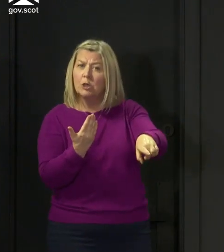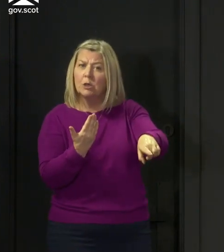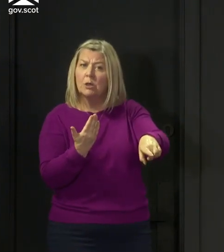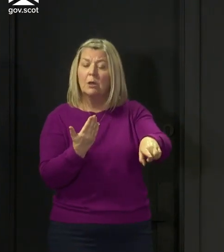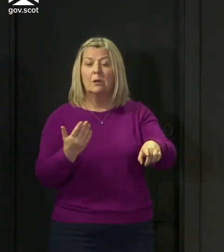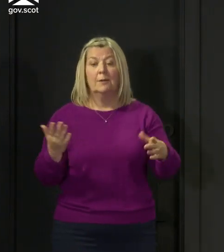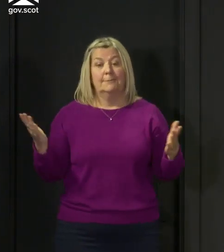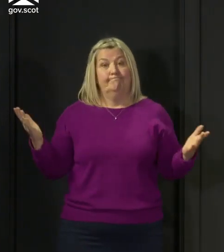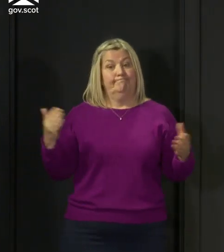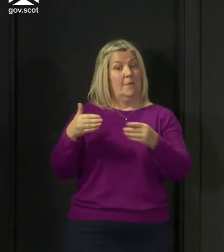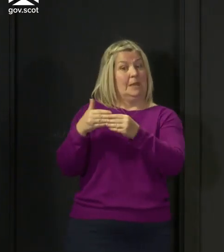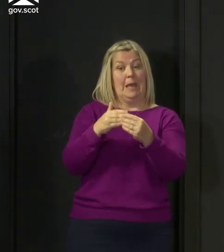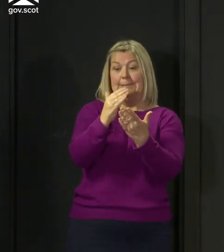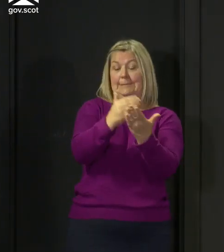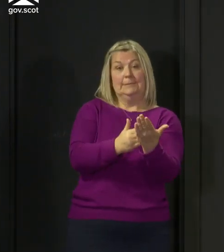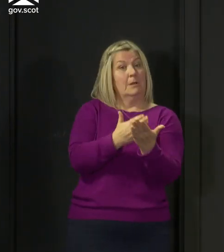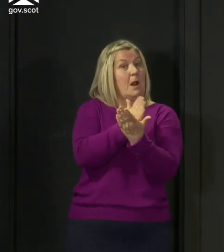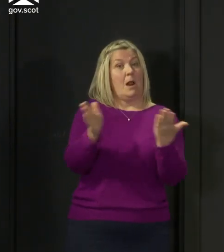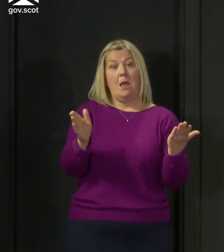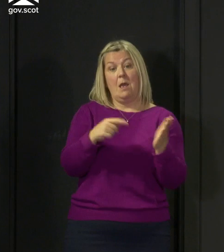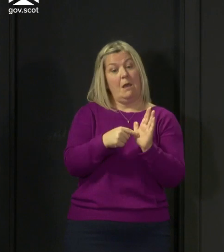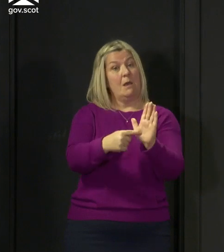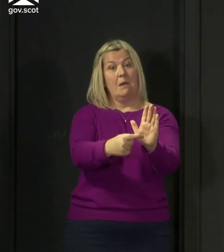The guidance is very clear for businesses. And these are businesses that are in the category